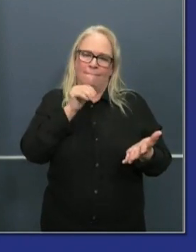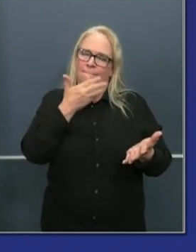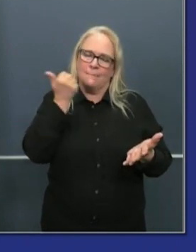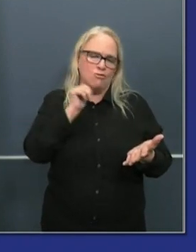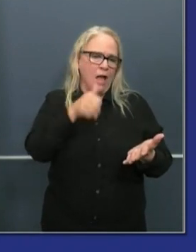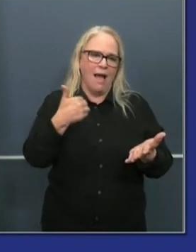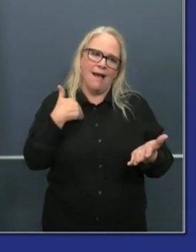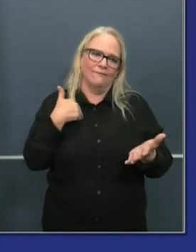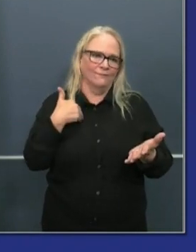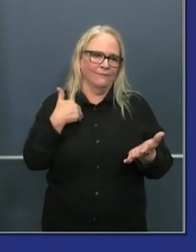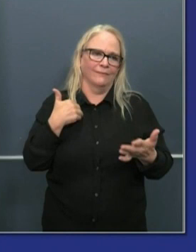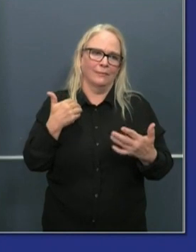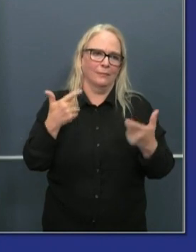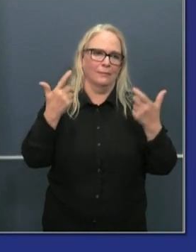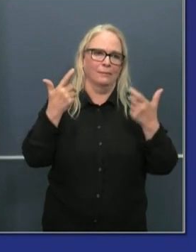FRAMEWORK OF BEING PROACTIVE